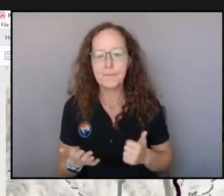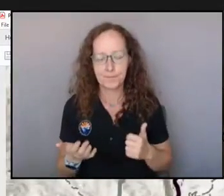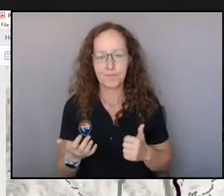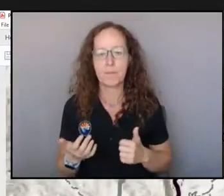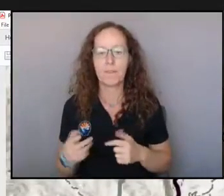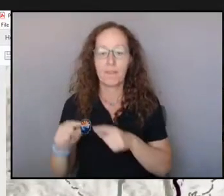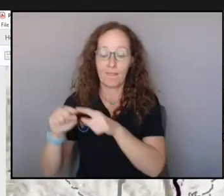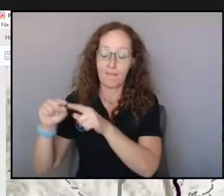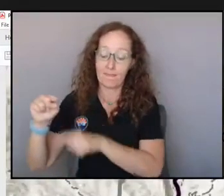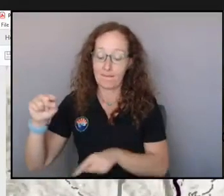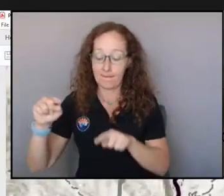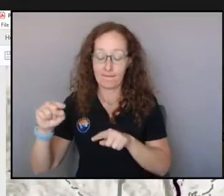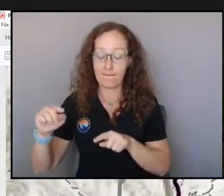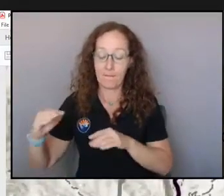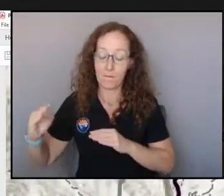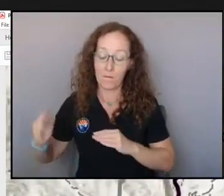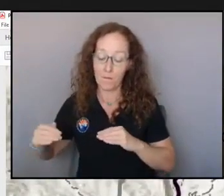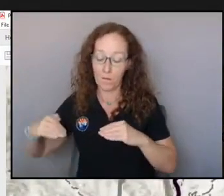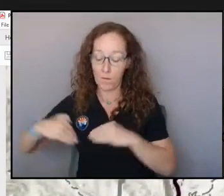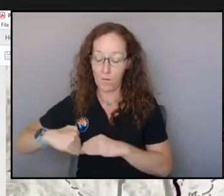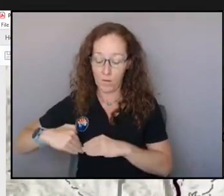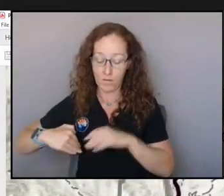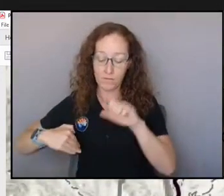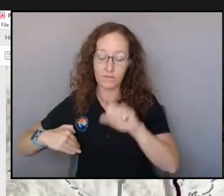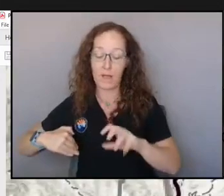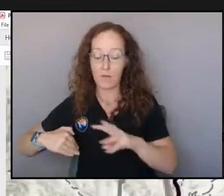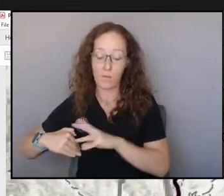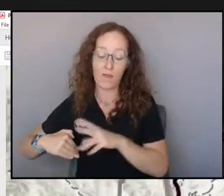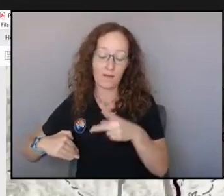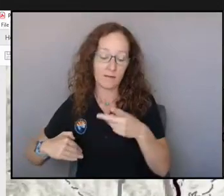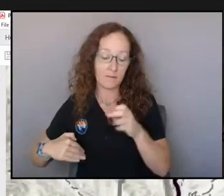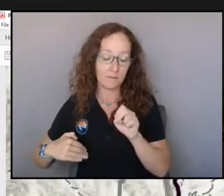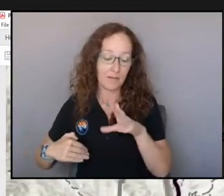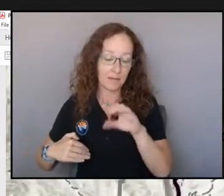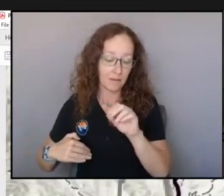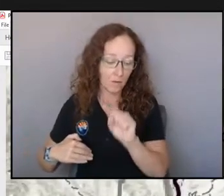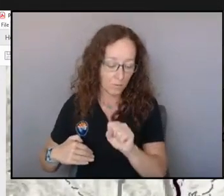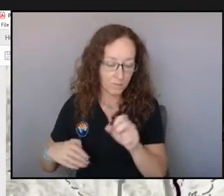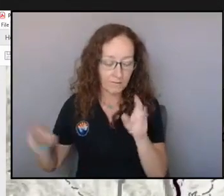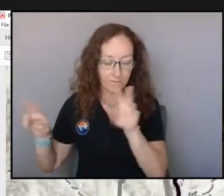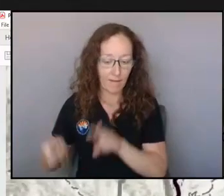PECOS VALLEY, PECOS AREA, UPPER COLINAS AND THESE TWO